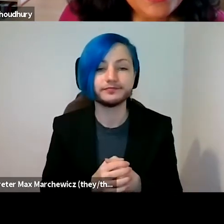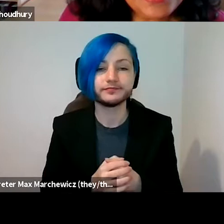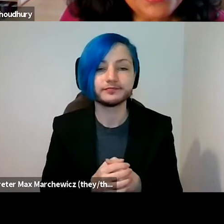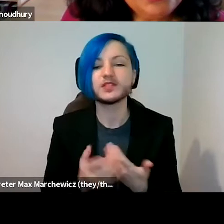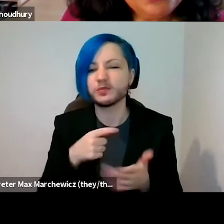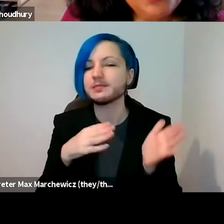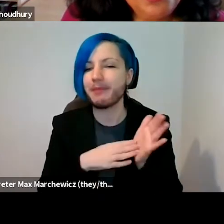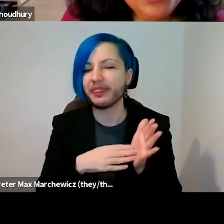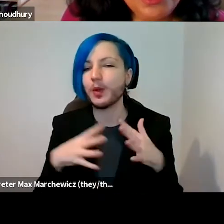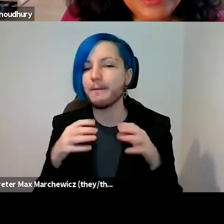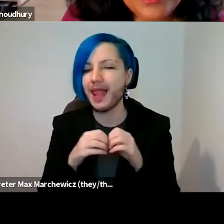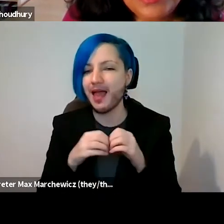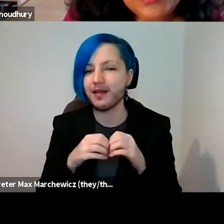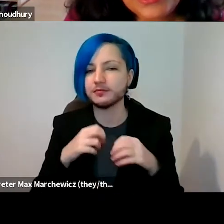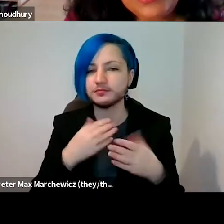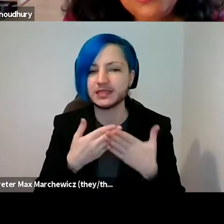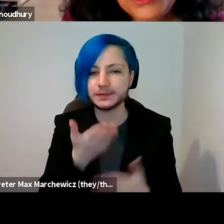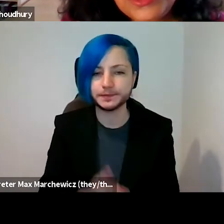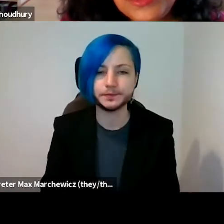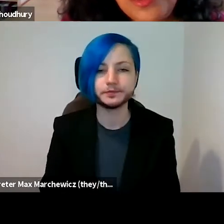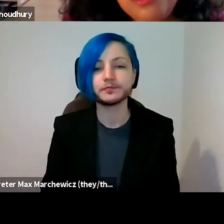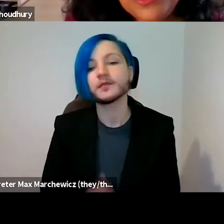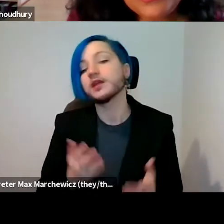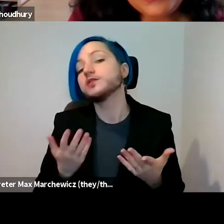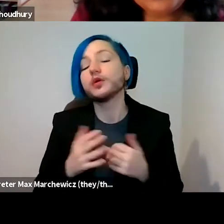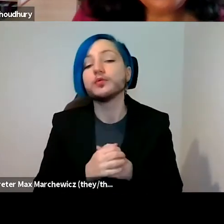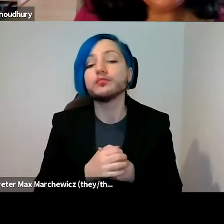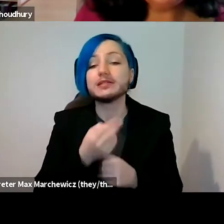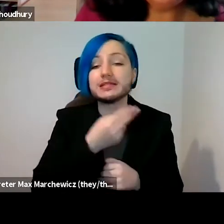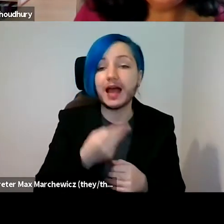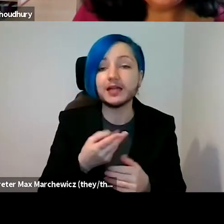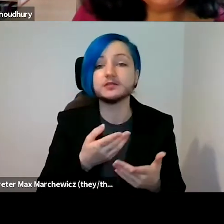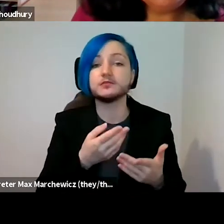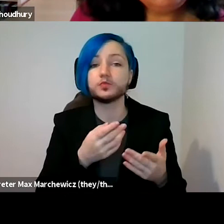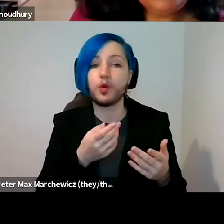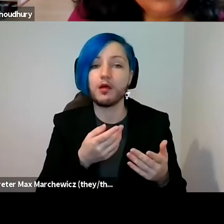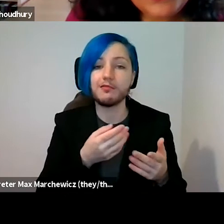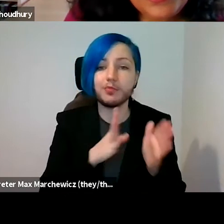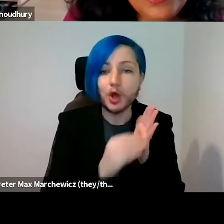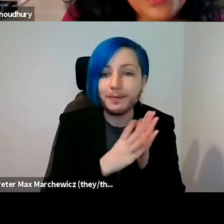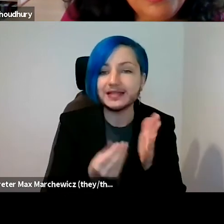Yet the extent of, to which designs were negotiated and copied suggests a surprisingly dynamic field.